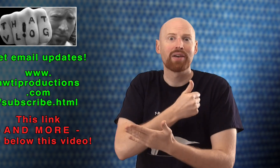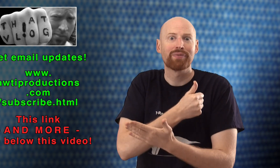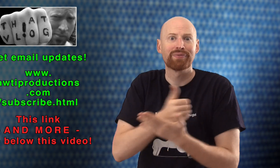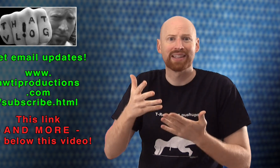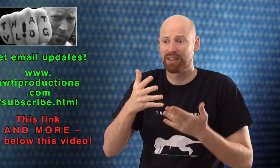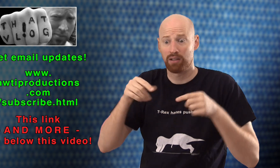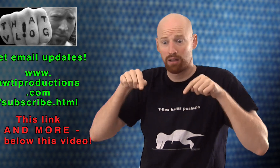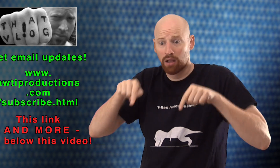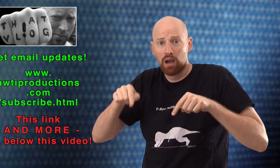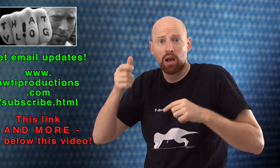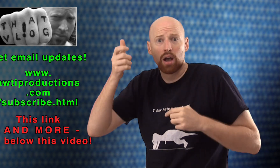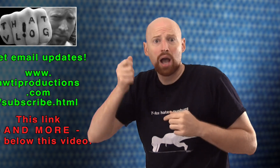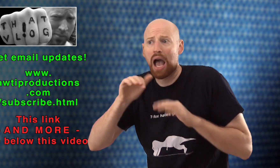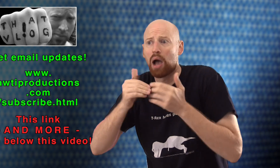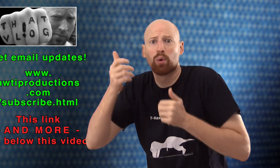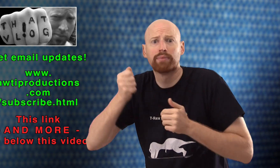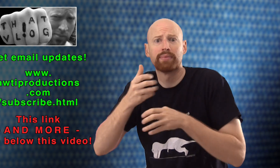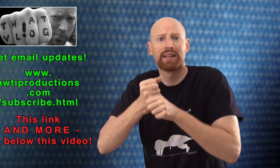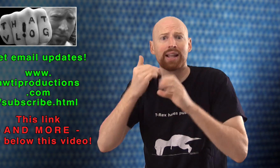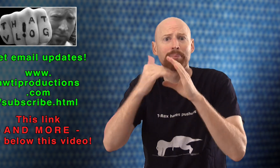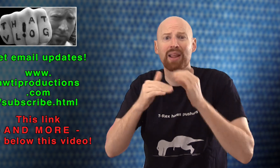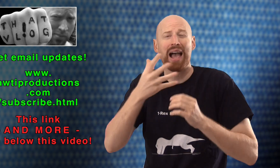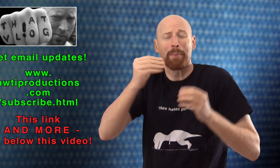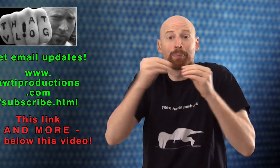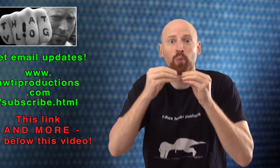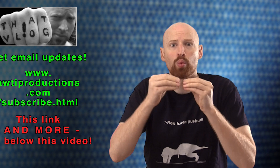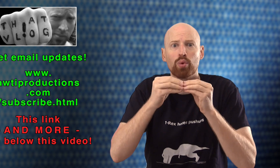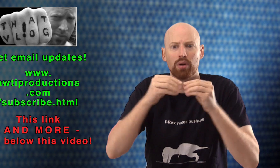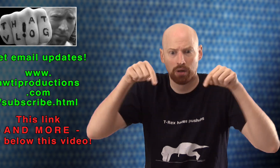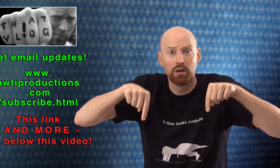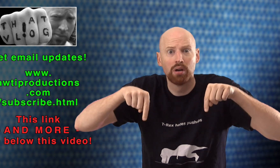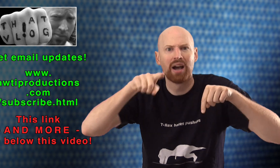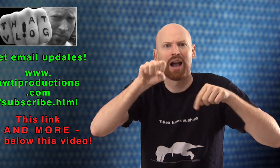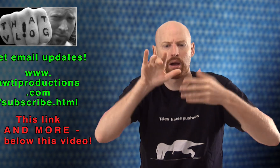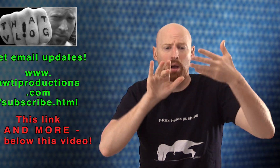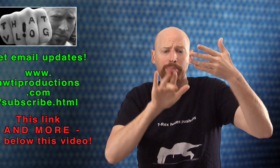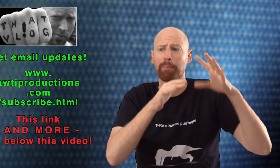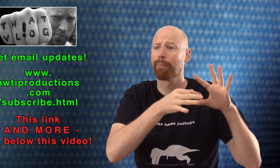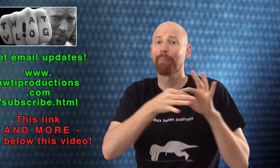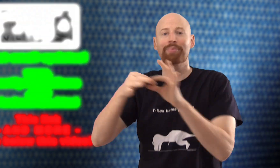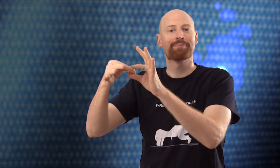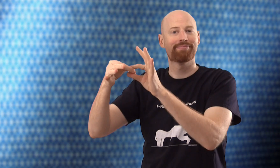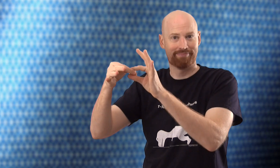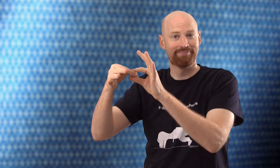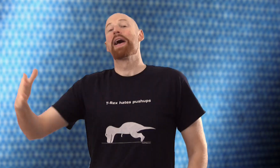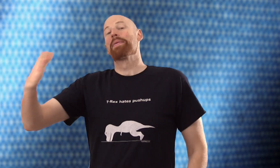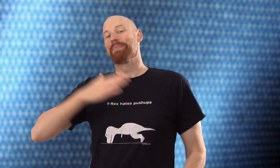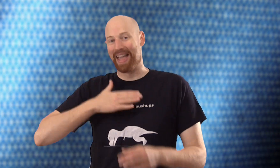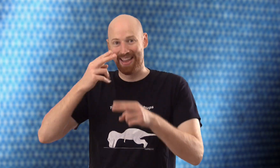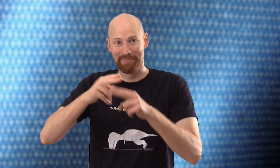everything - how to subscribe AND MORE - just scroll down there, click on the links and you're set!